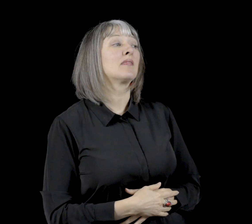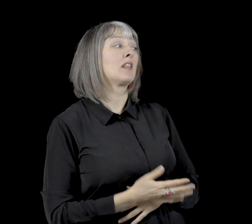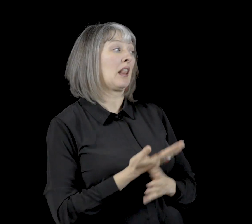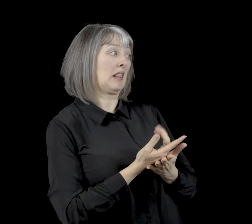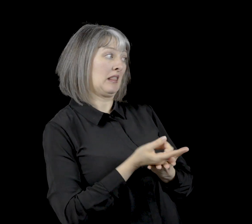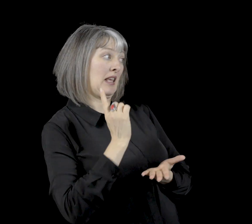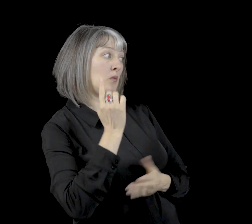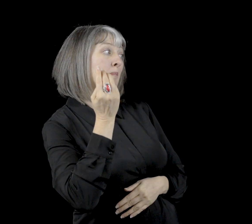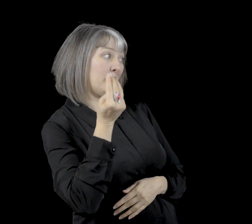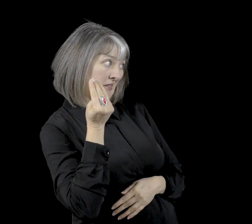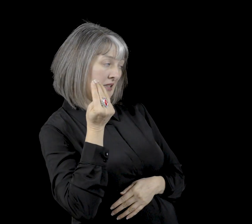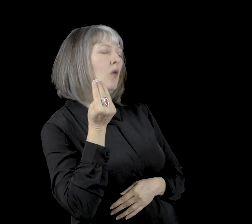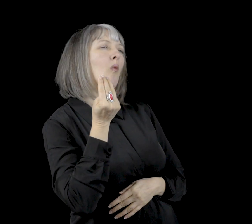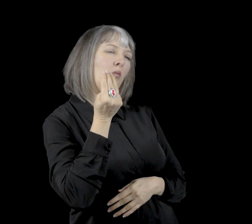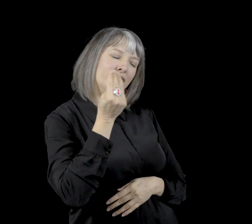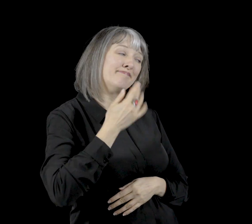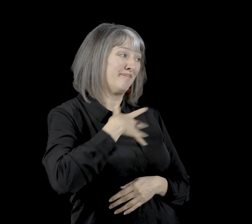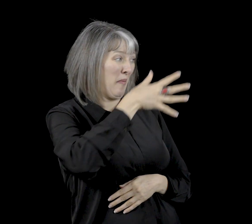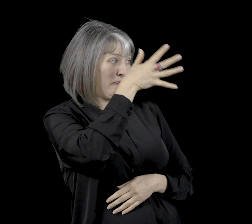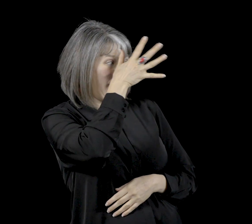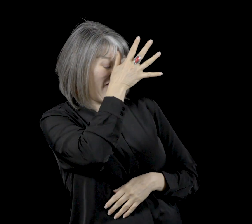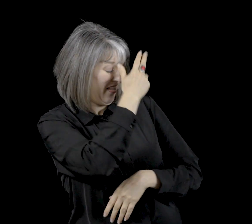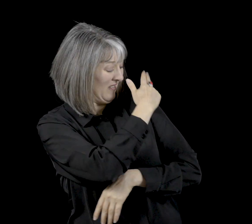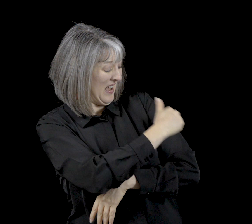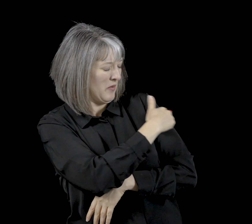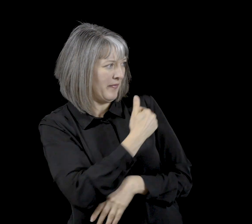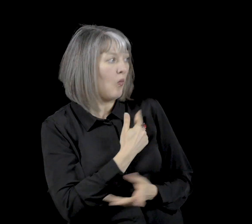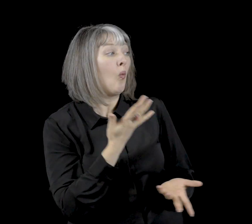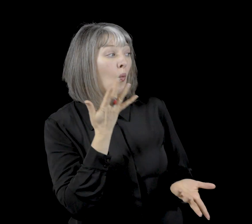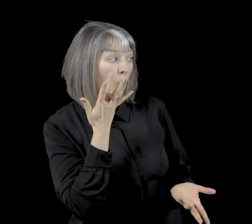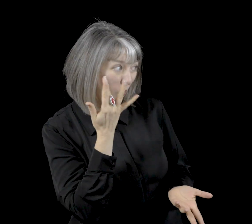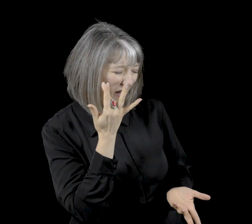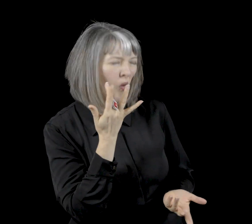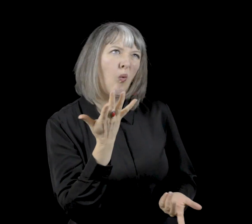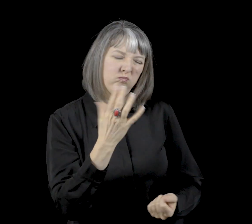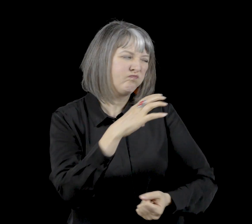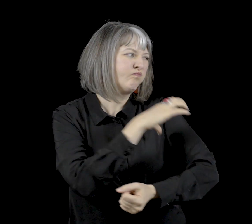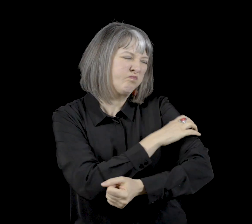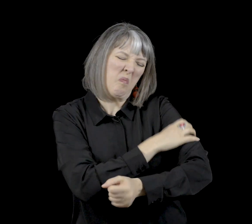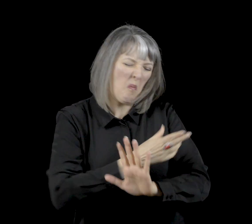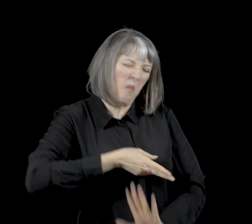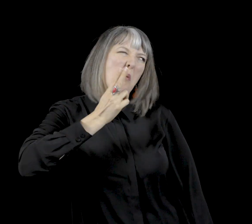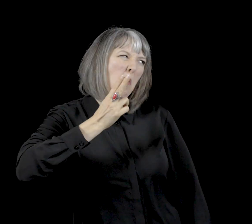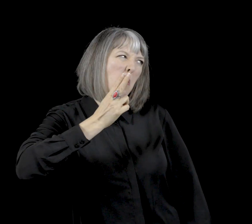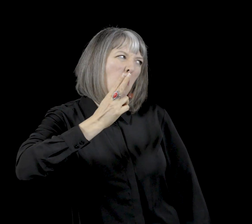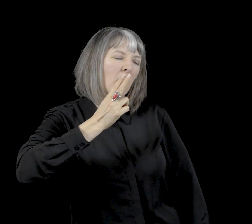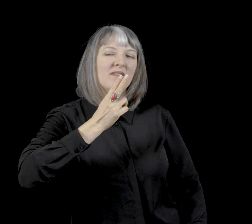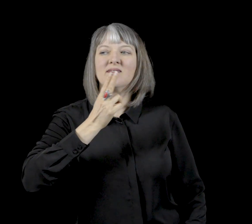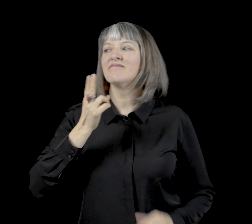LAST WEEK MONDAY, FATHER HOSPITAL WHY? HIGH BLOOD PRESSURE.